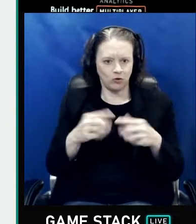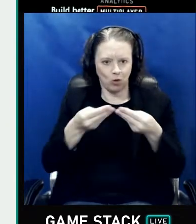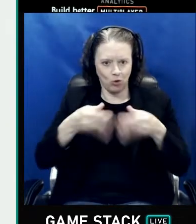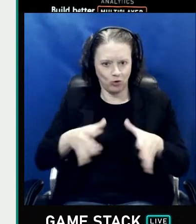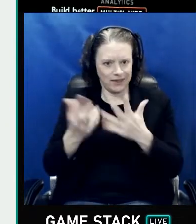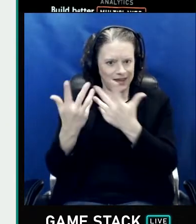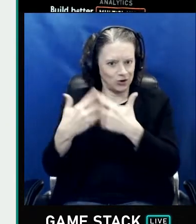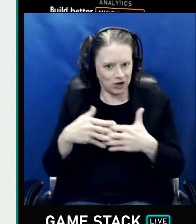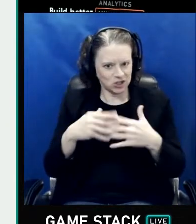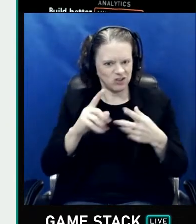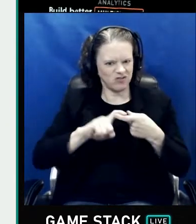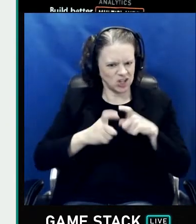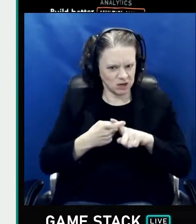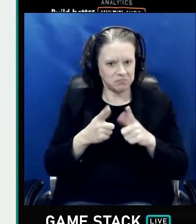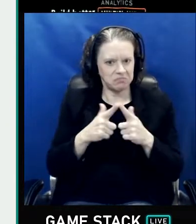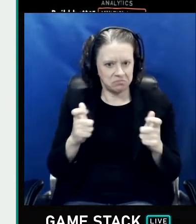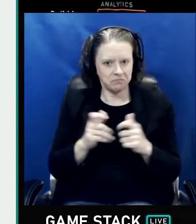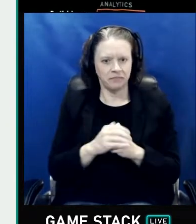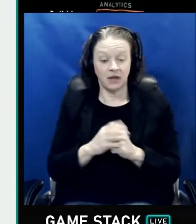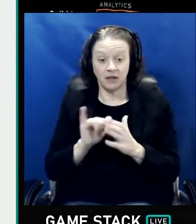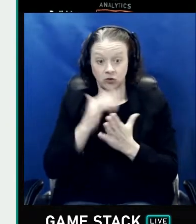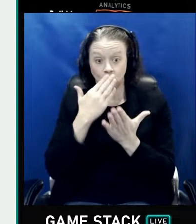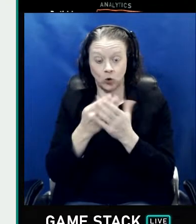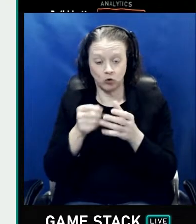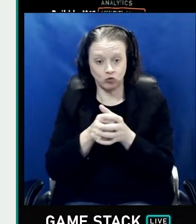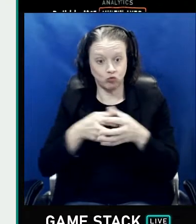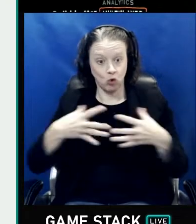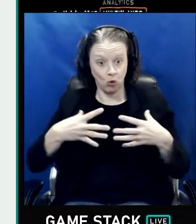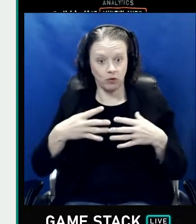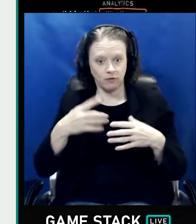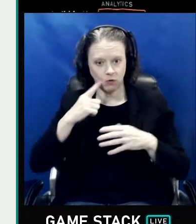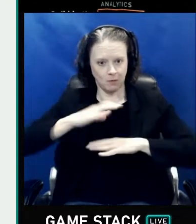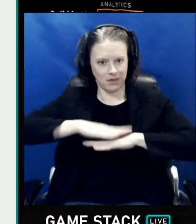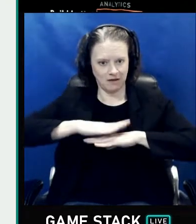This is really a good growth and platform ecosystem that you want to maintain within your game.